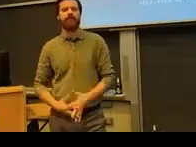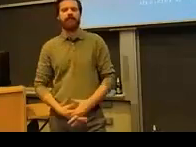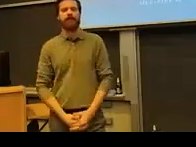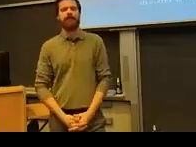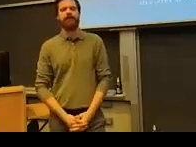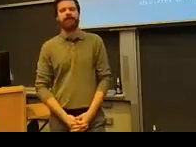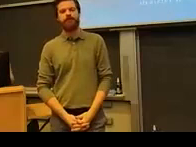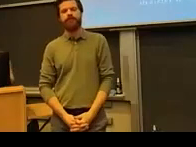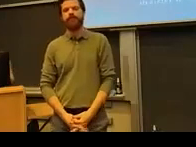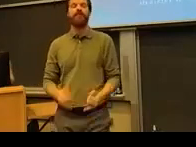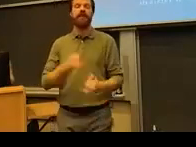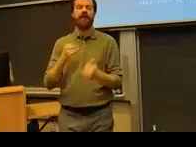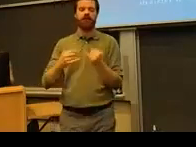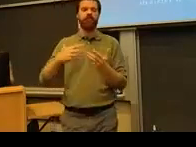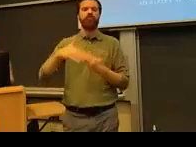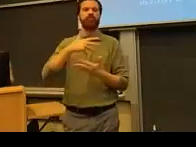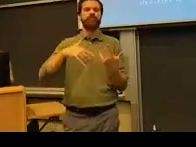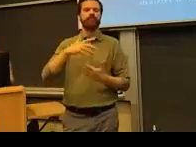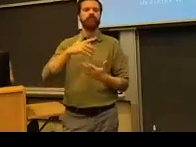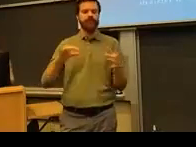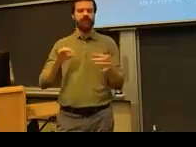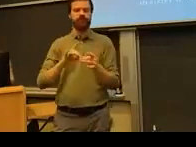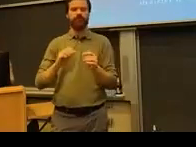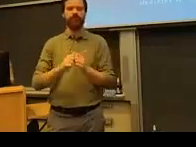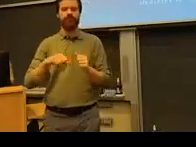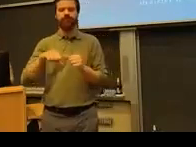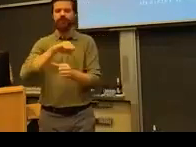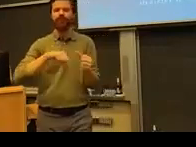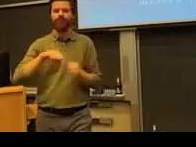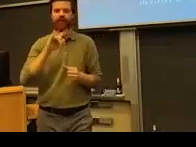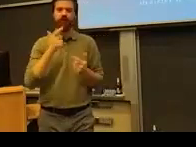lastly just managing that social um connections between other patients that's been huge so as